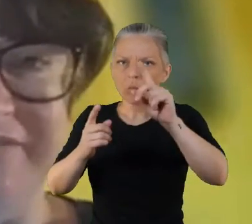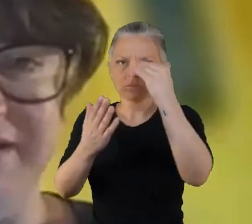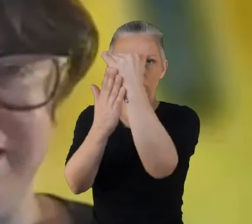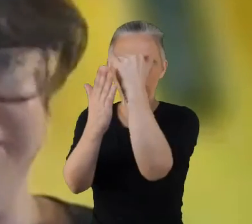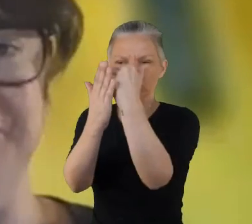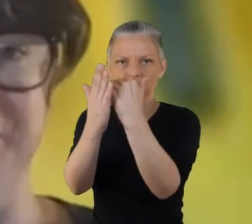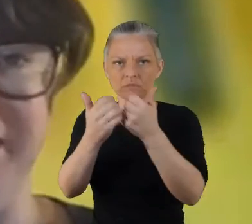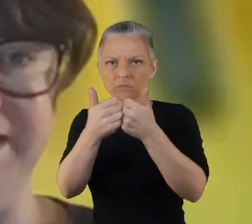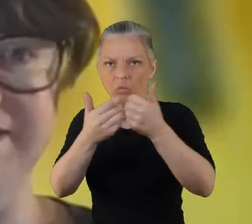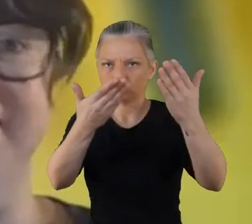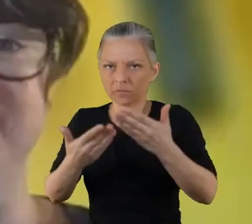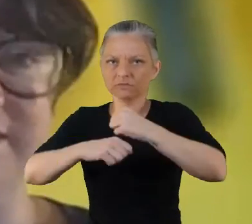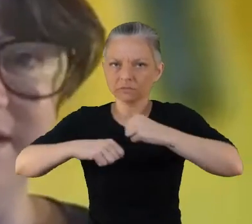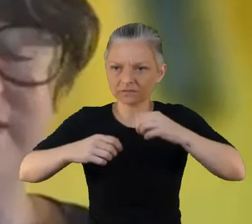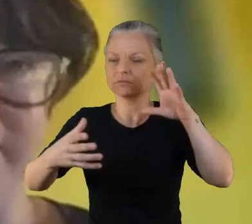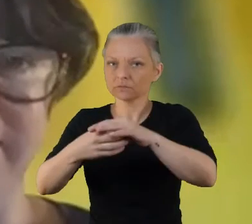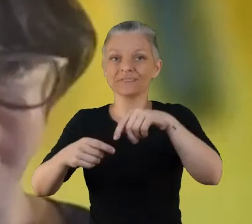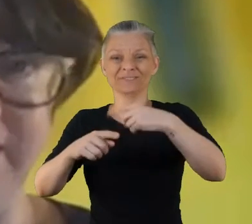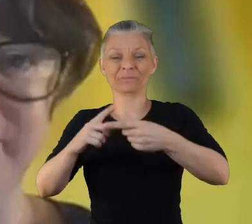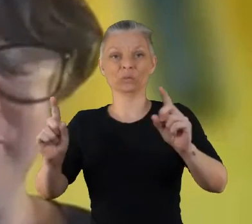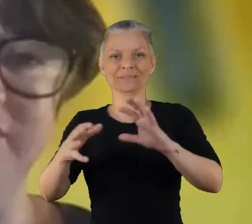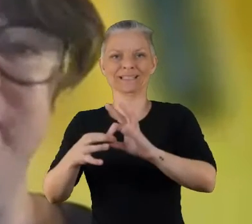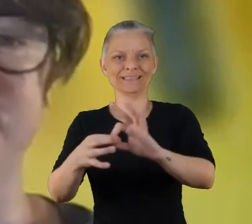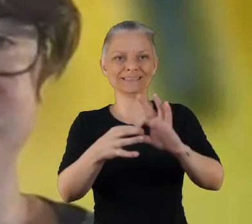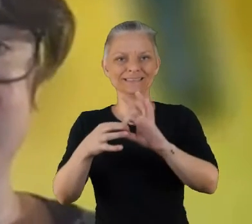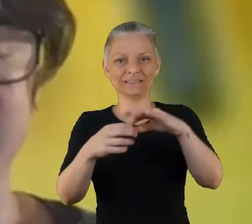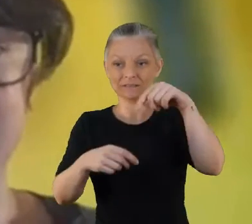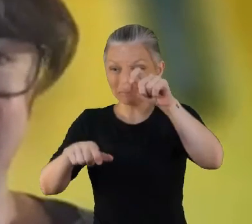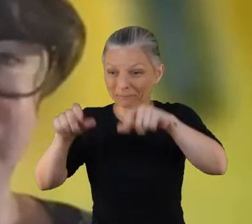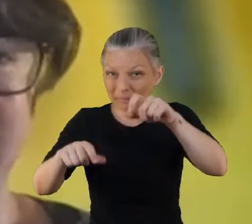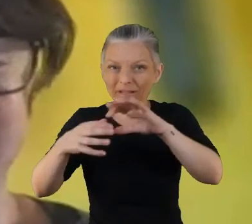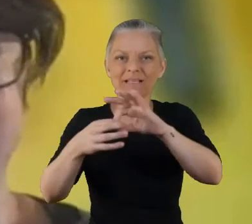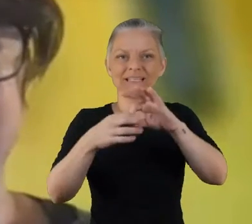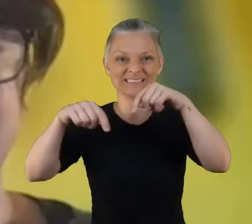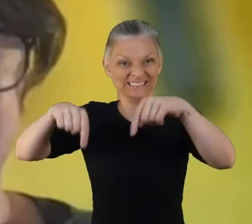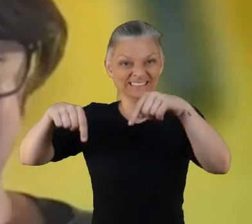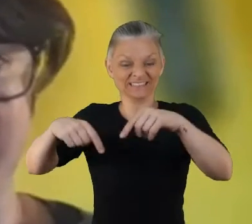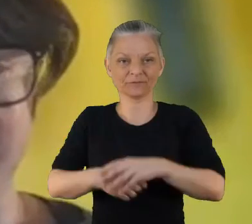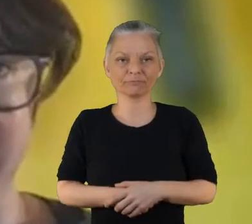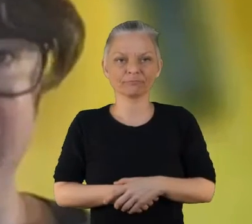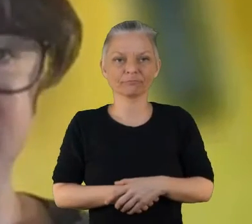service, that’s not what it is. It’s a peer support space and for me the key sort of element